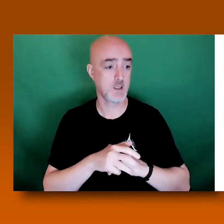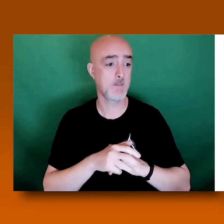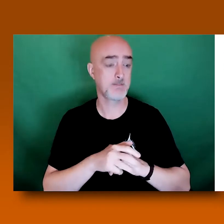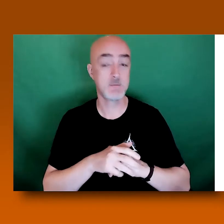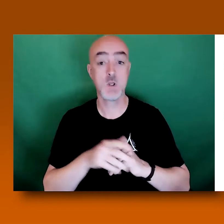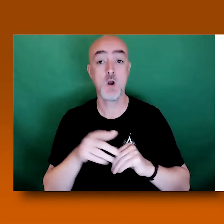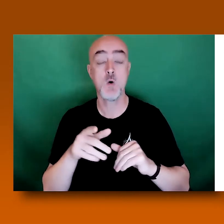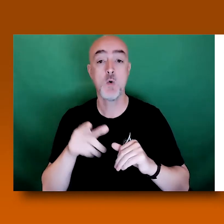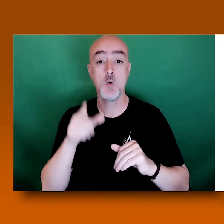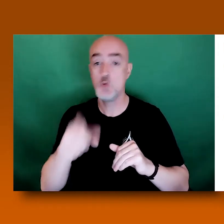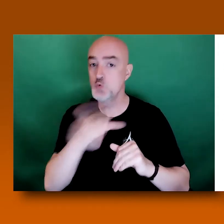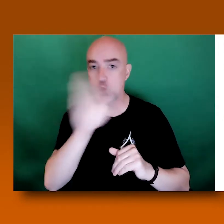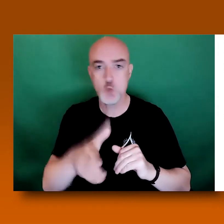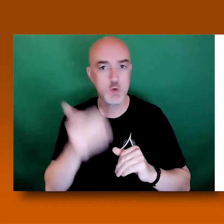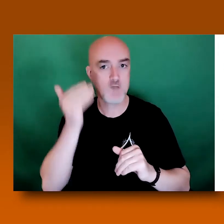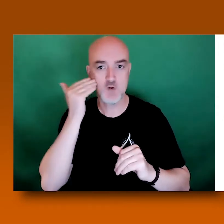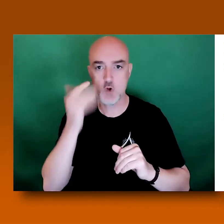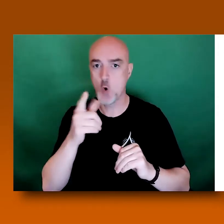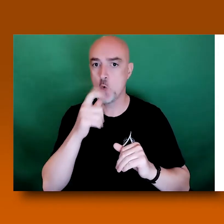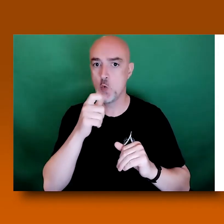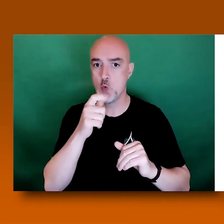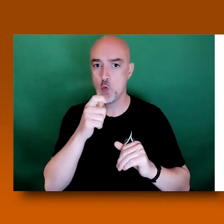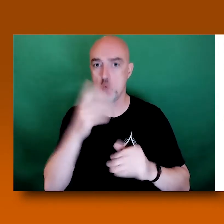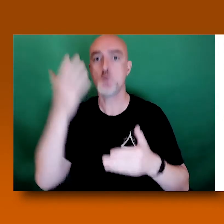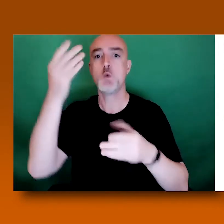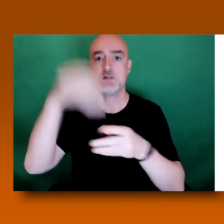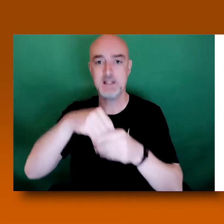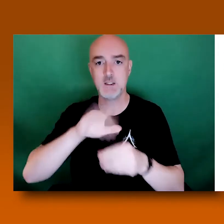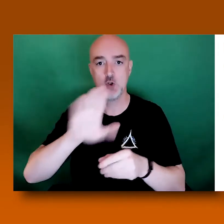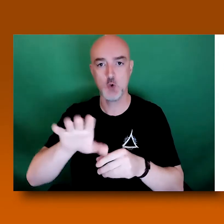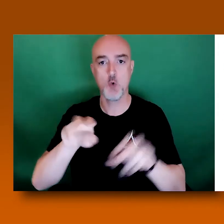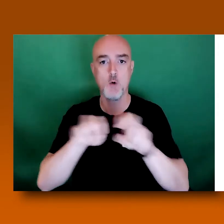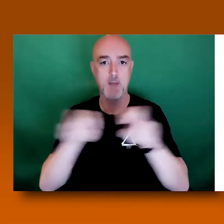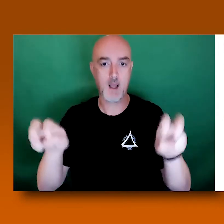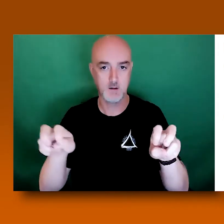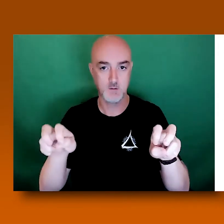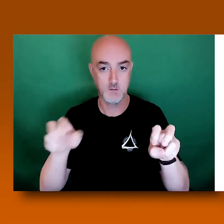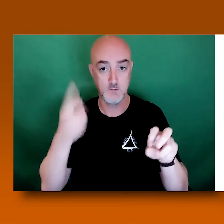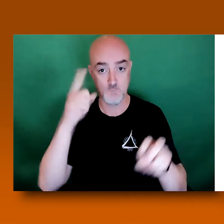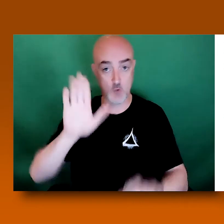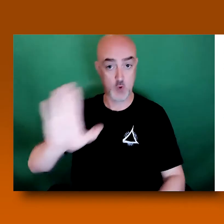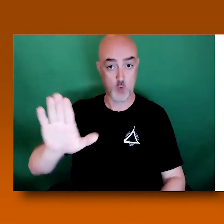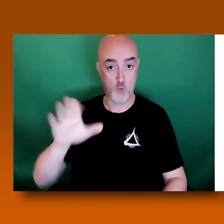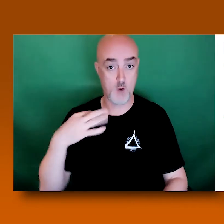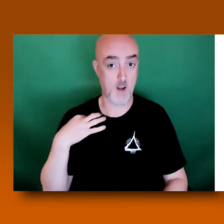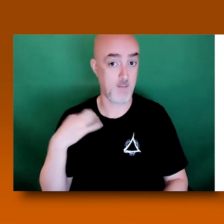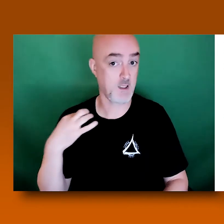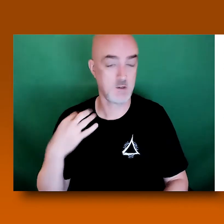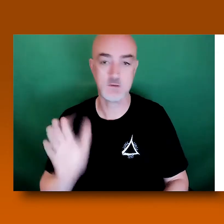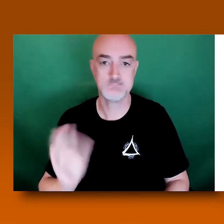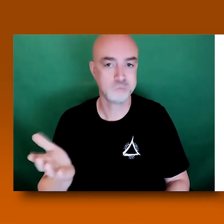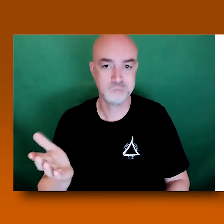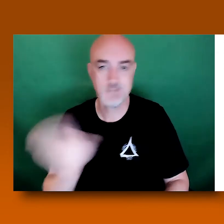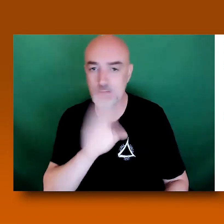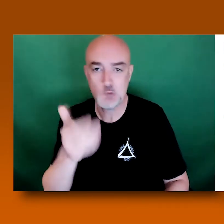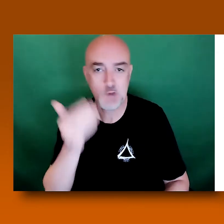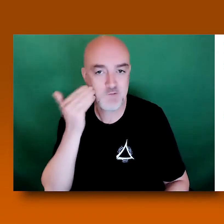So, that is one thing that's different. And you'll never know who's involved in the ad hoc panel for NSF with your application